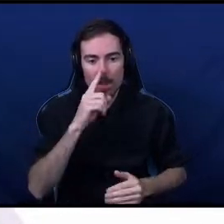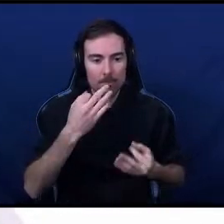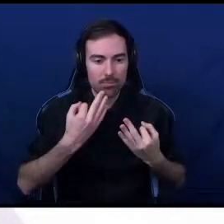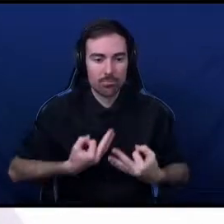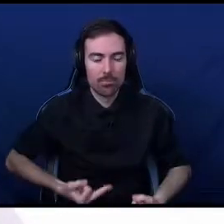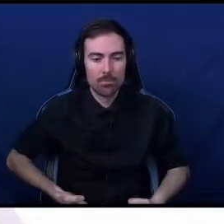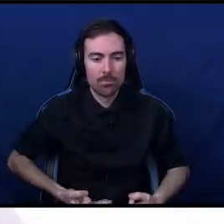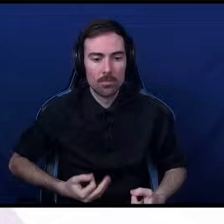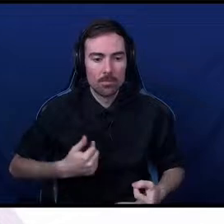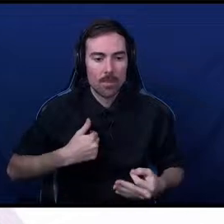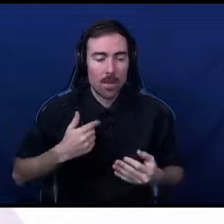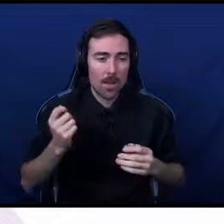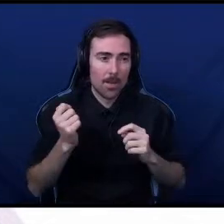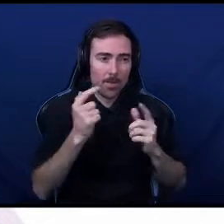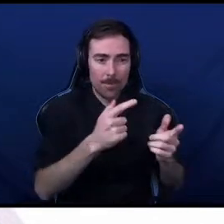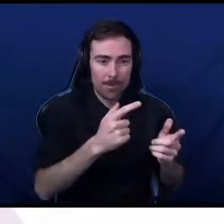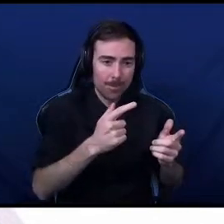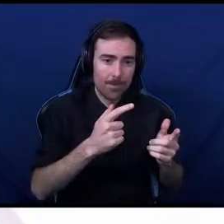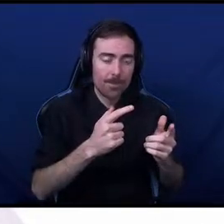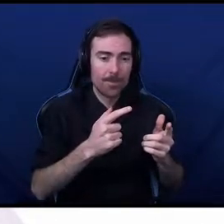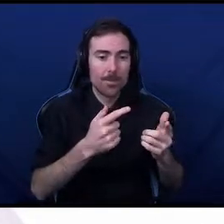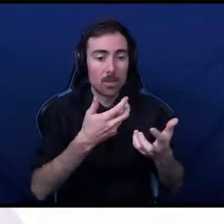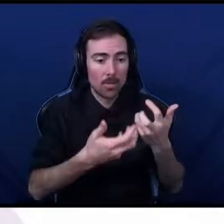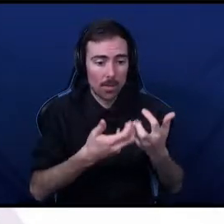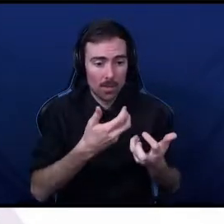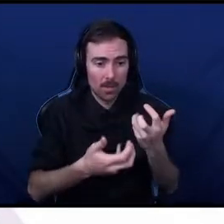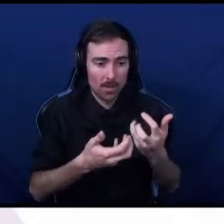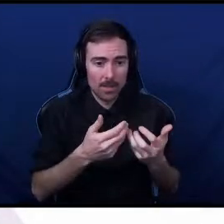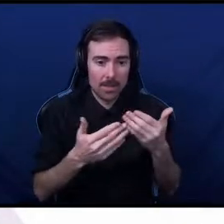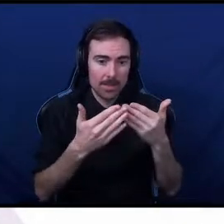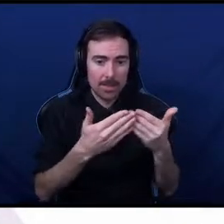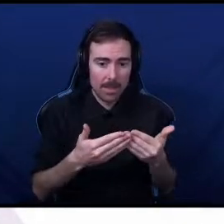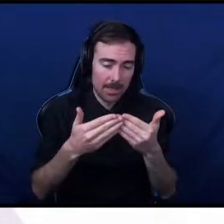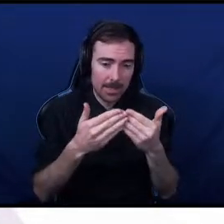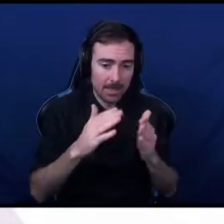had a number of startups myself, which I developed as a result of